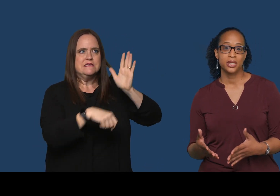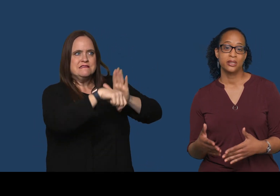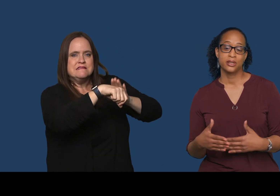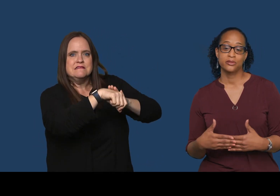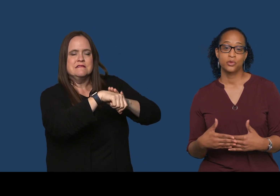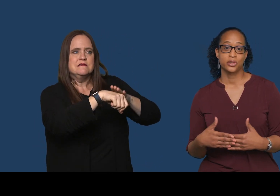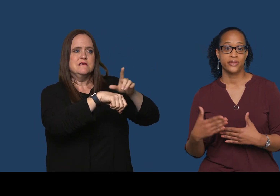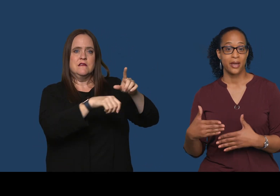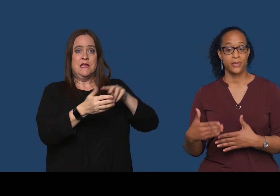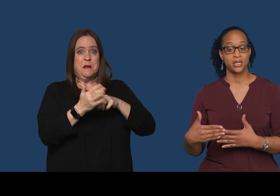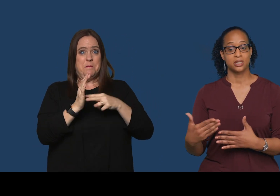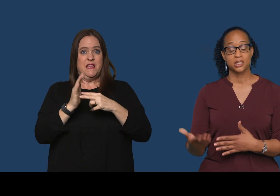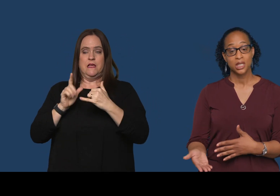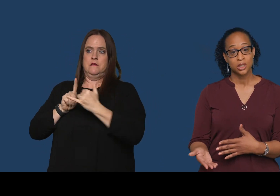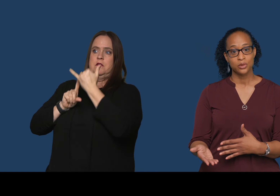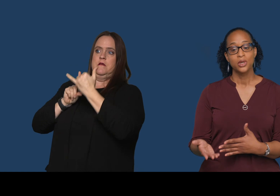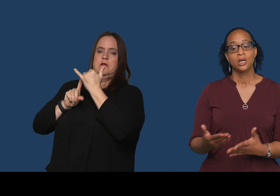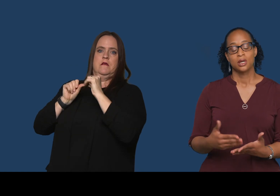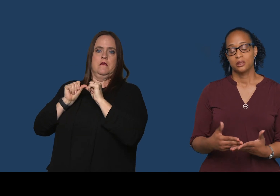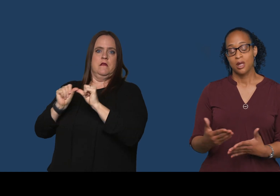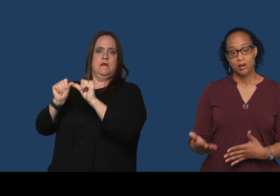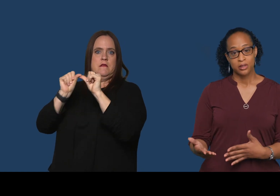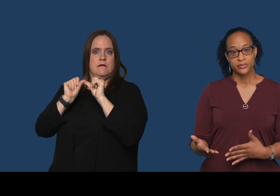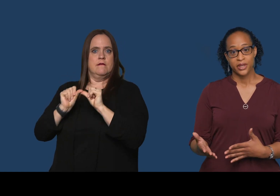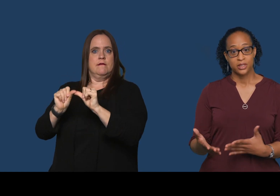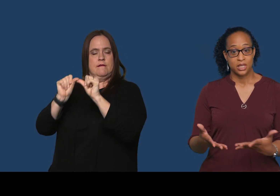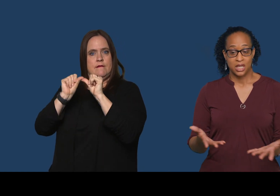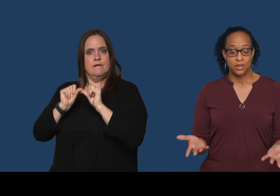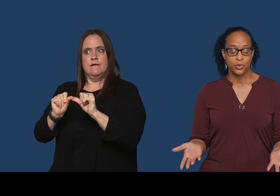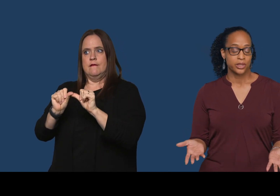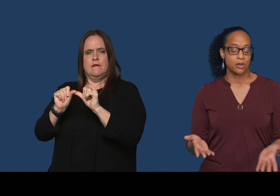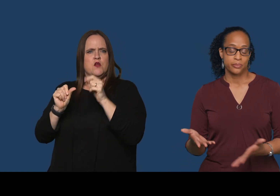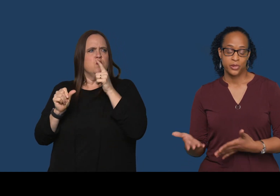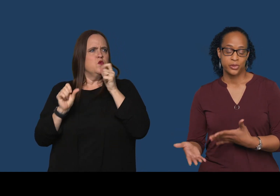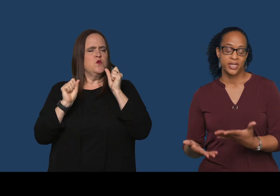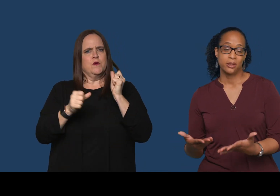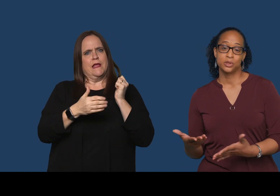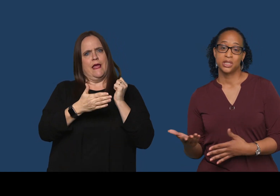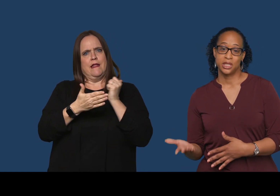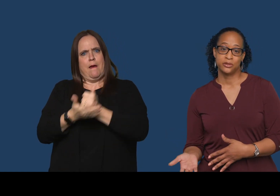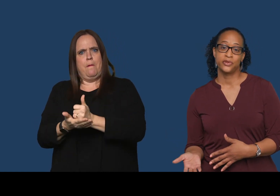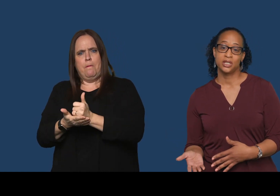And therefore that may continue longer than anyone would be able to intervene